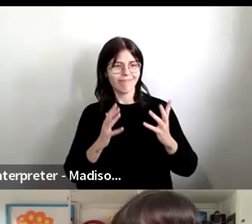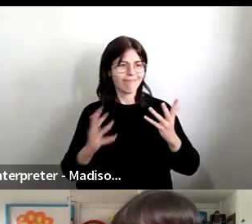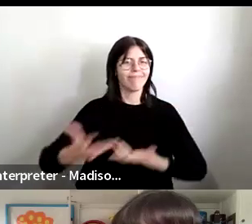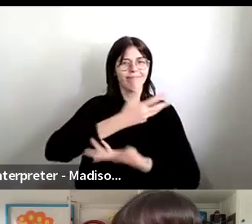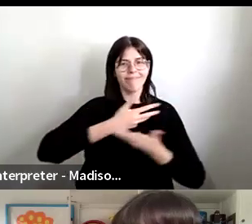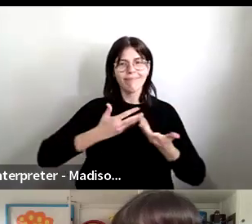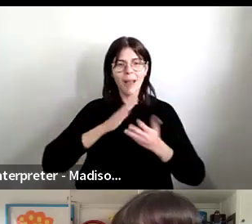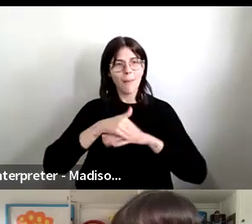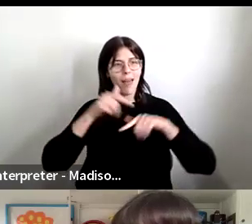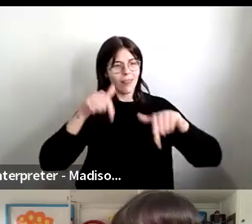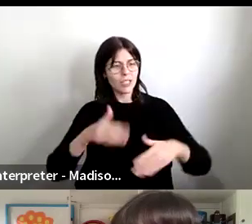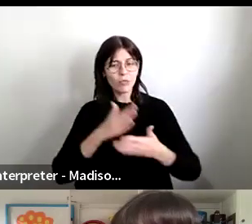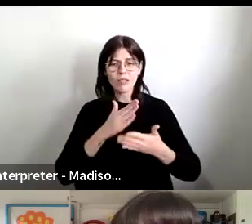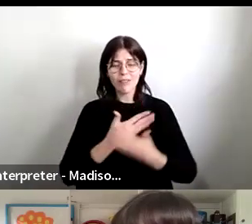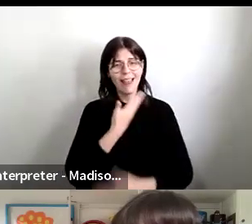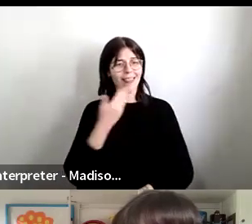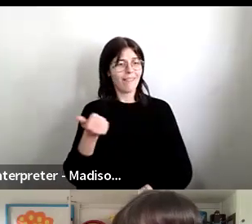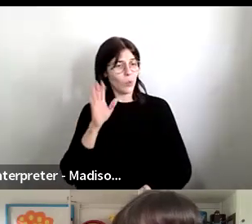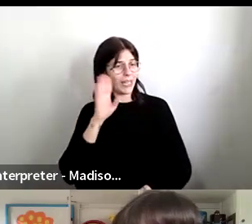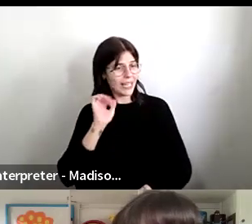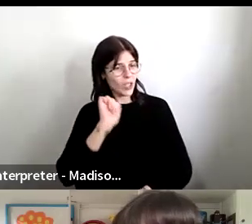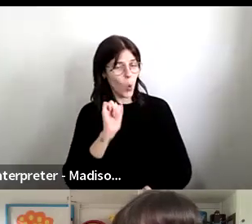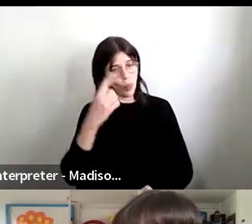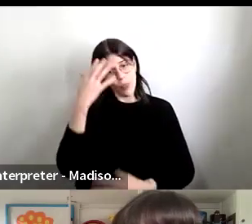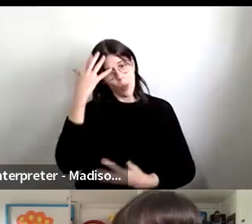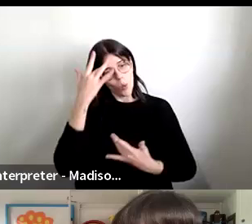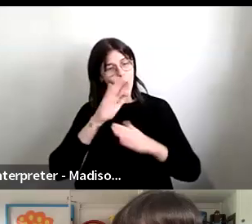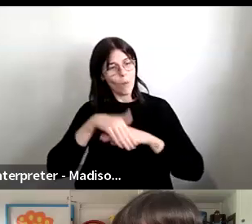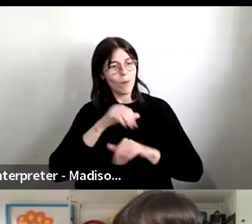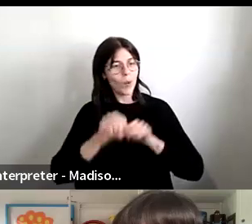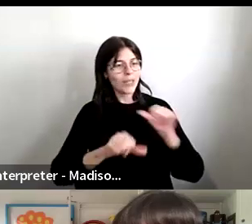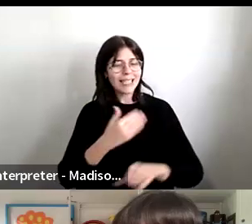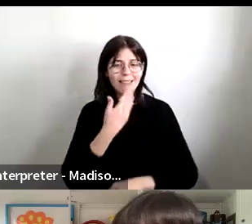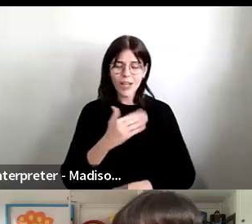this and really lovely to hear your thoughts on the process. And thank you for your support.